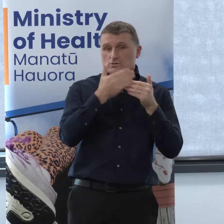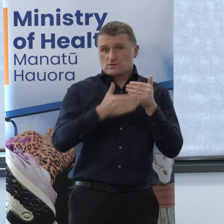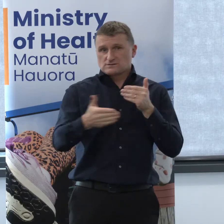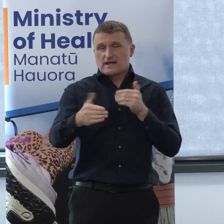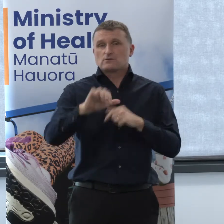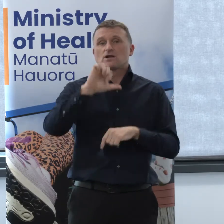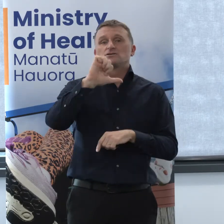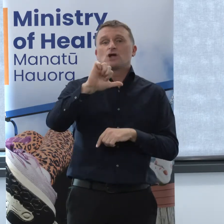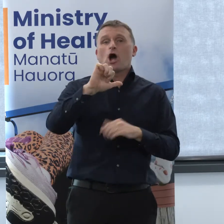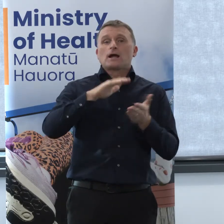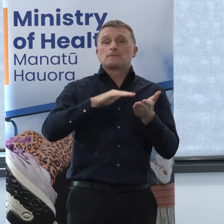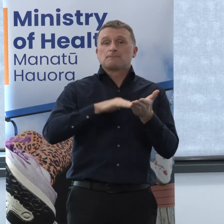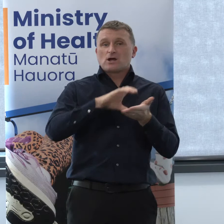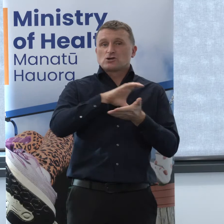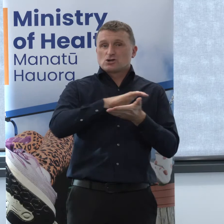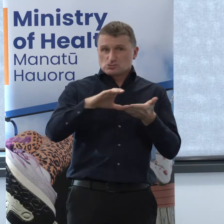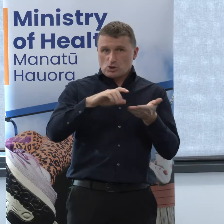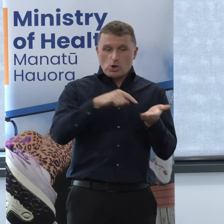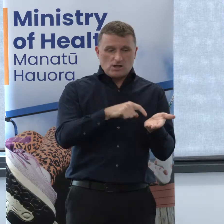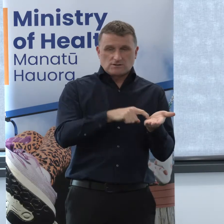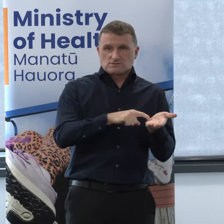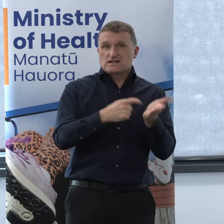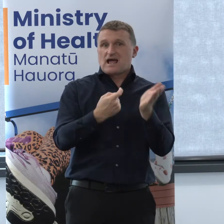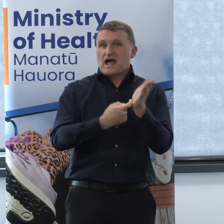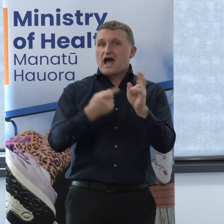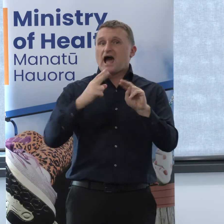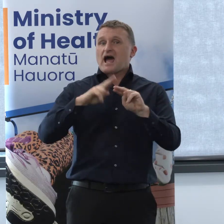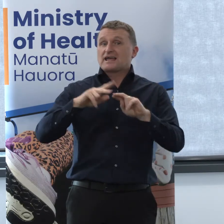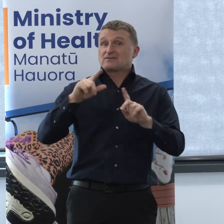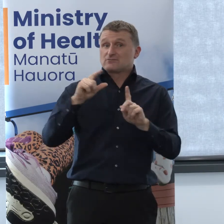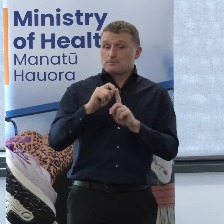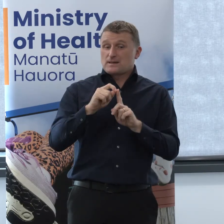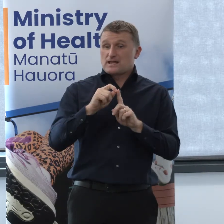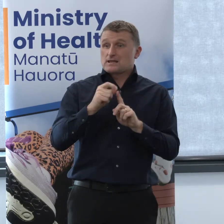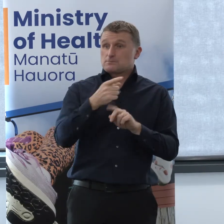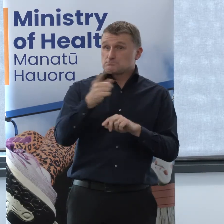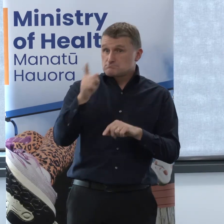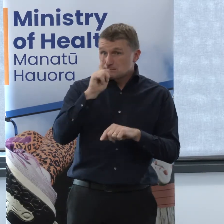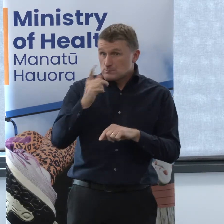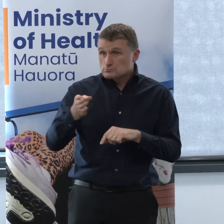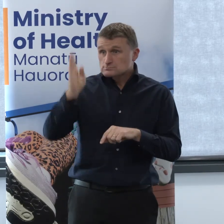We have $9 million available, and that closes in fact this